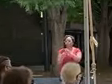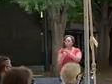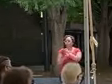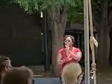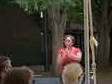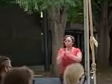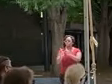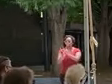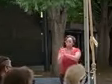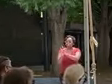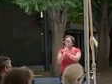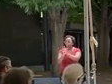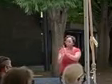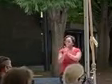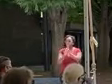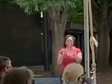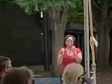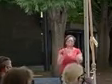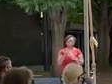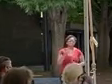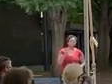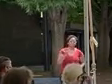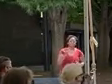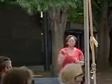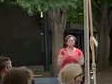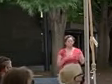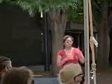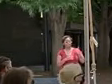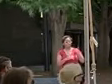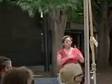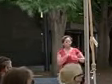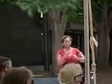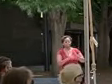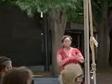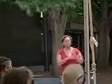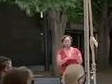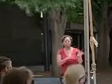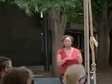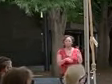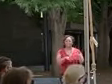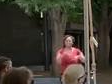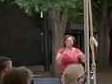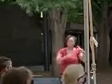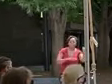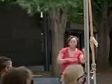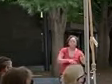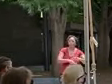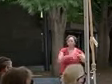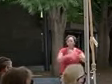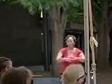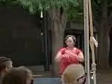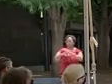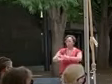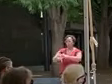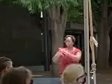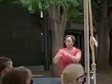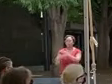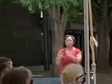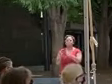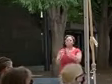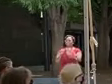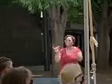The past year in particular laid bare the vulnerability of these systems that not protecting us and as Chris mentioned,